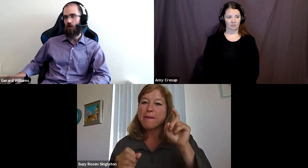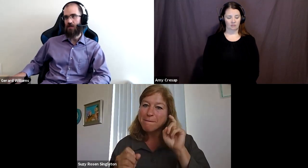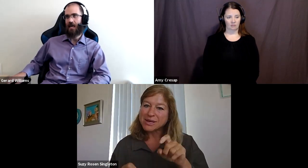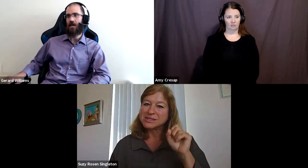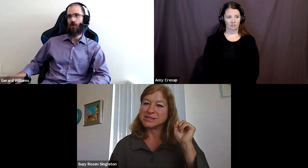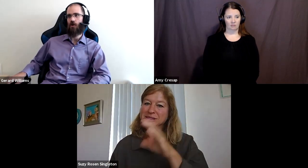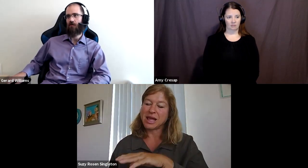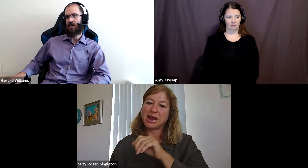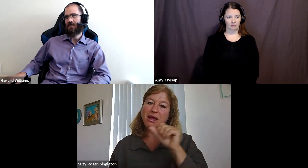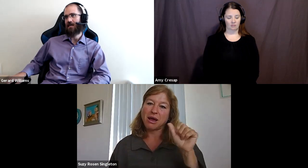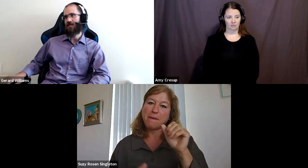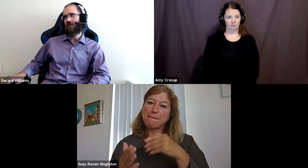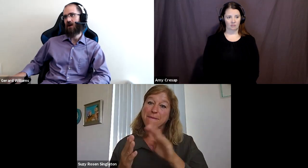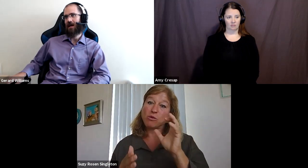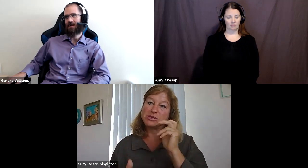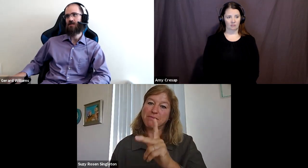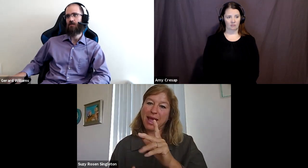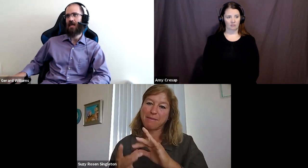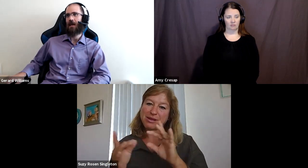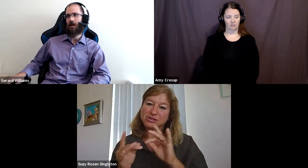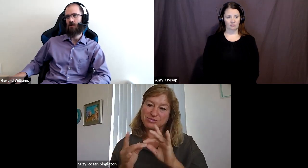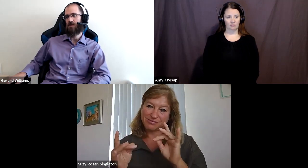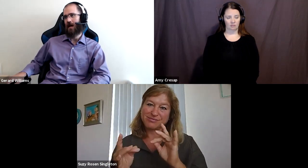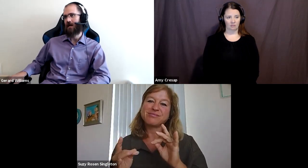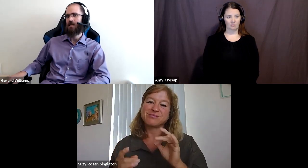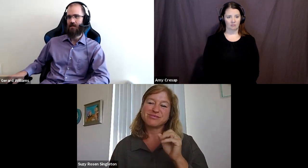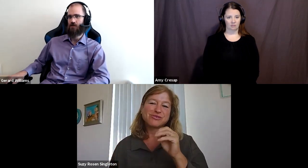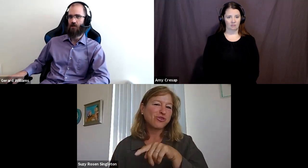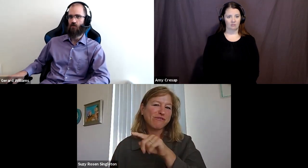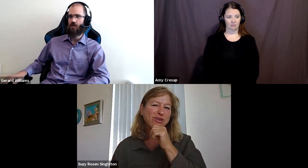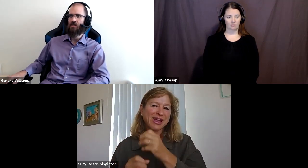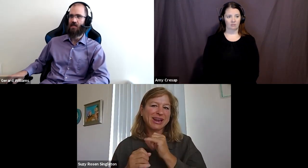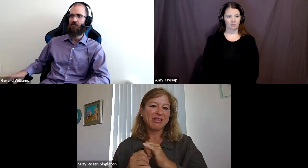to get your call via text then there has to be a bounce back message that you receive